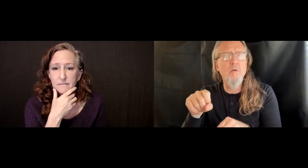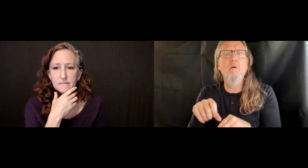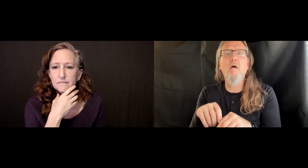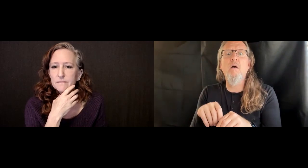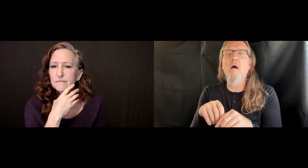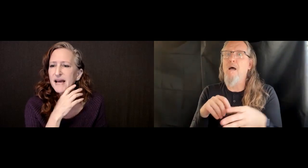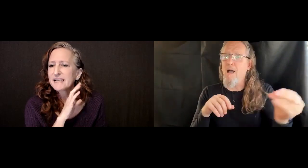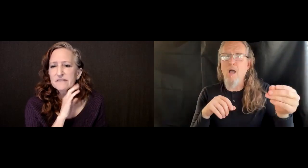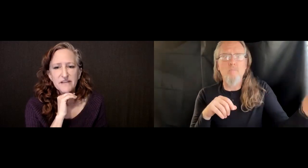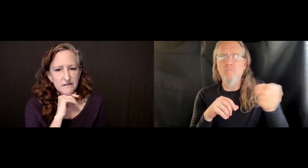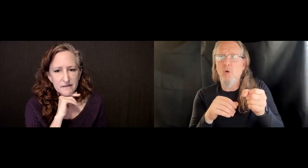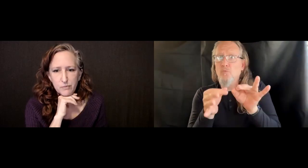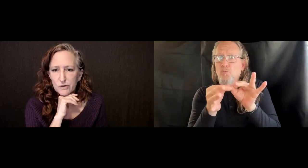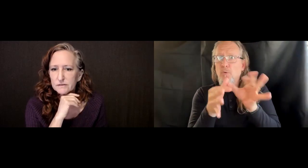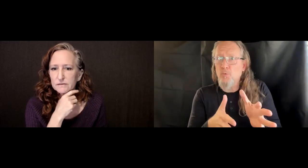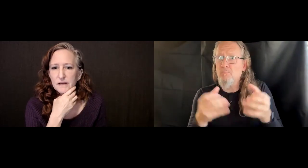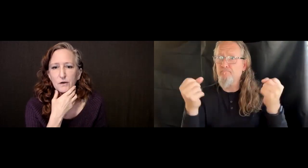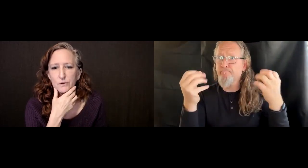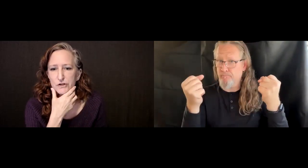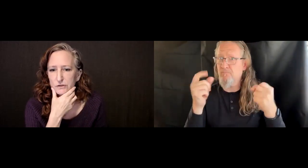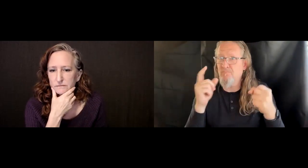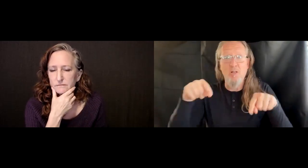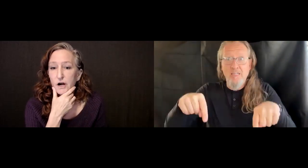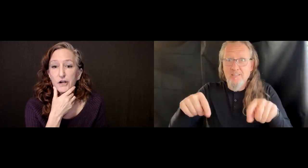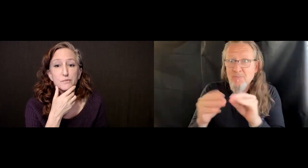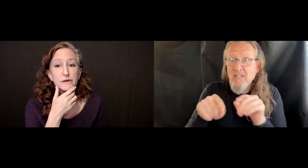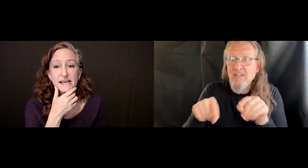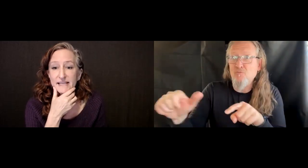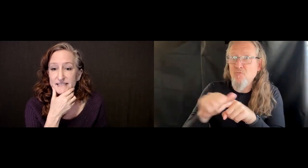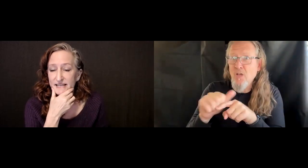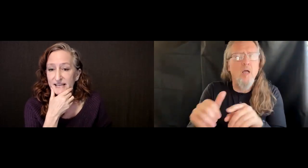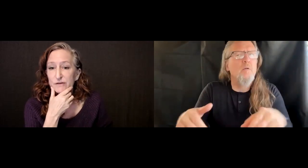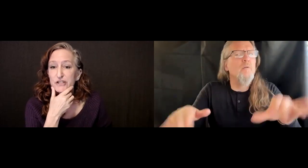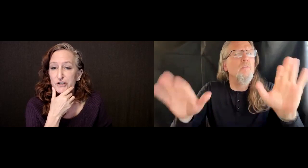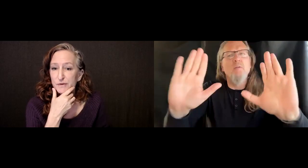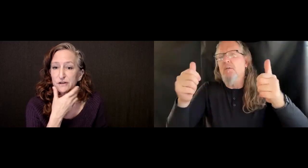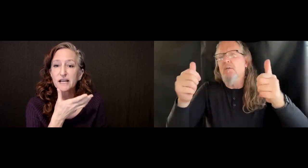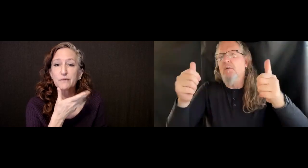That is very important and crucial. Are you bringing in a sign language, interpreter like we are today?